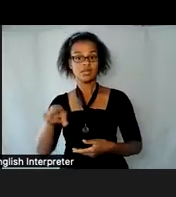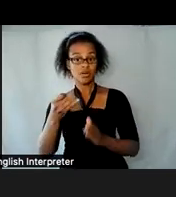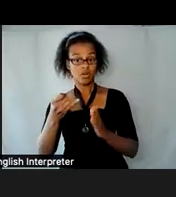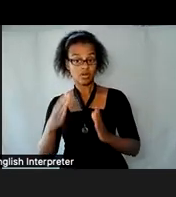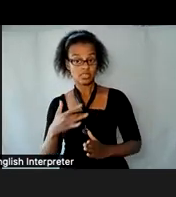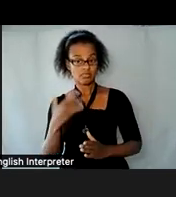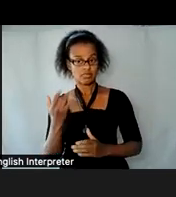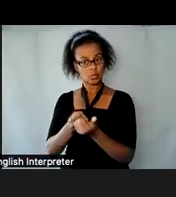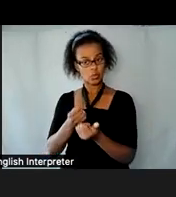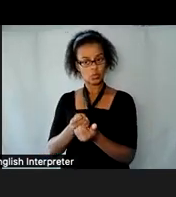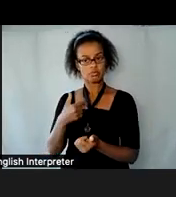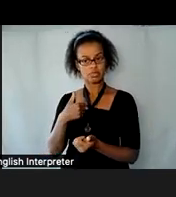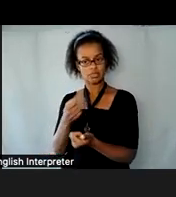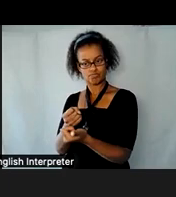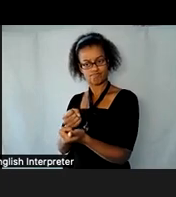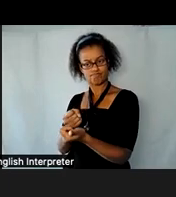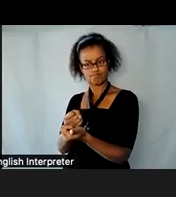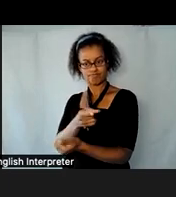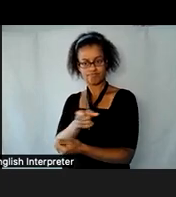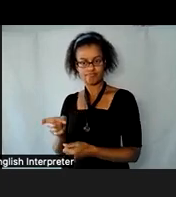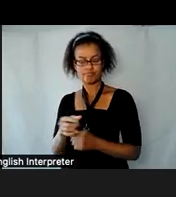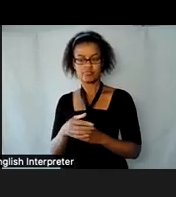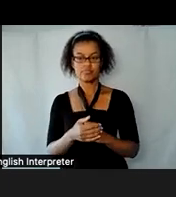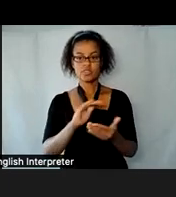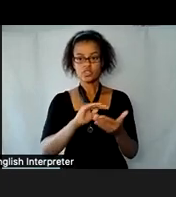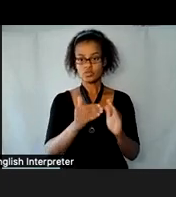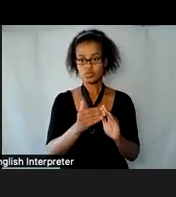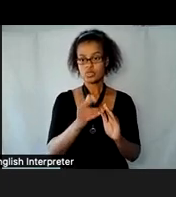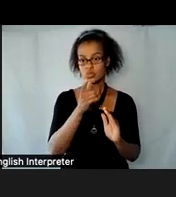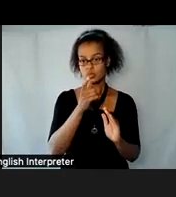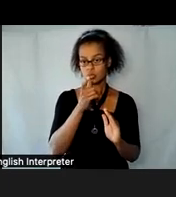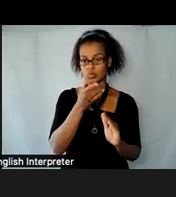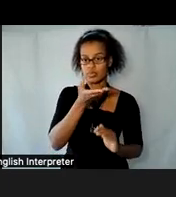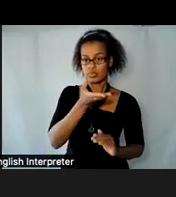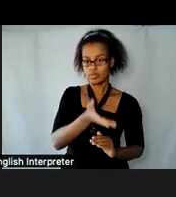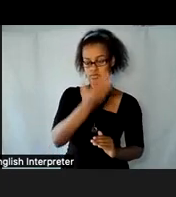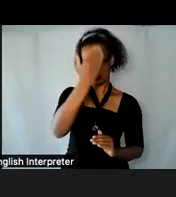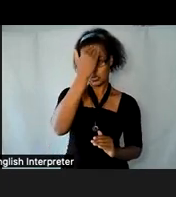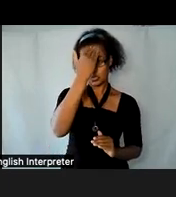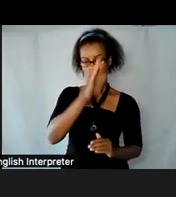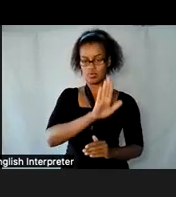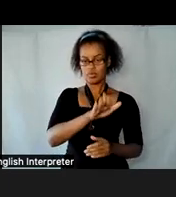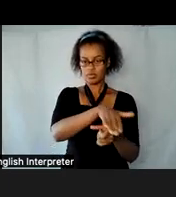community organizers know their neighborhood parks and how the local community uses them.